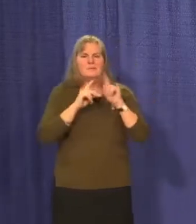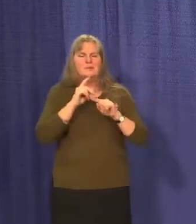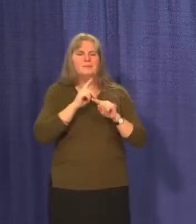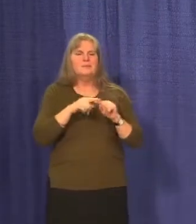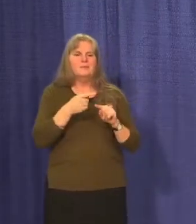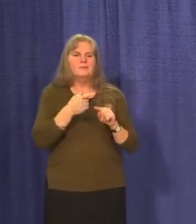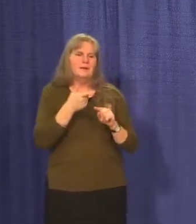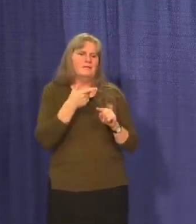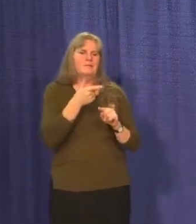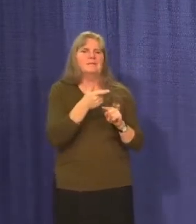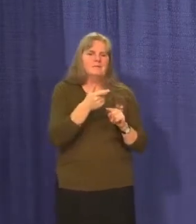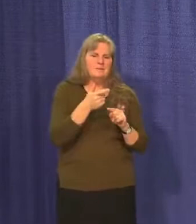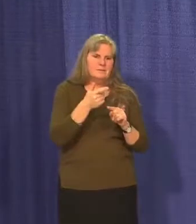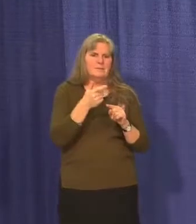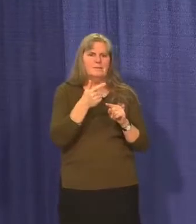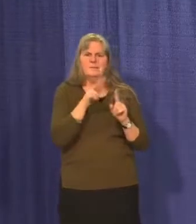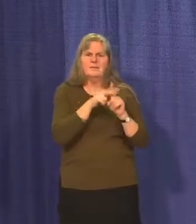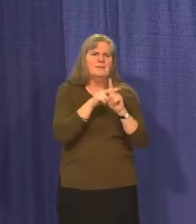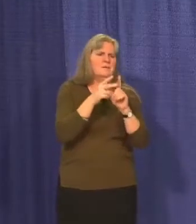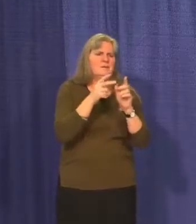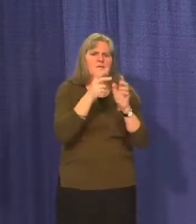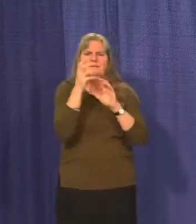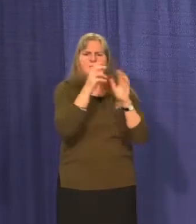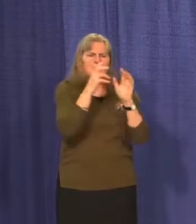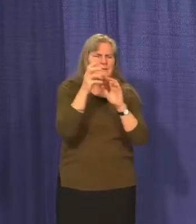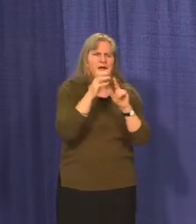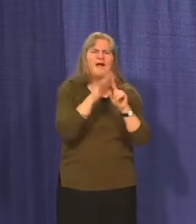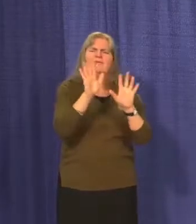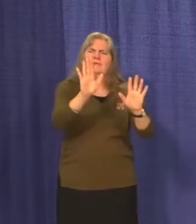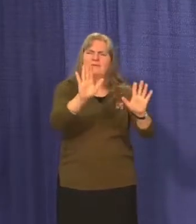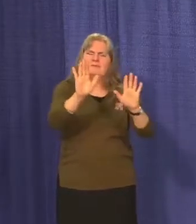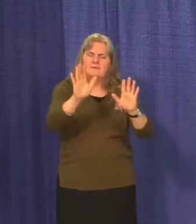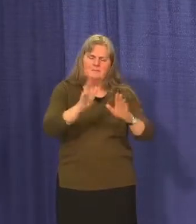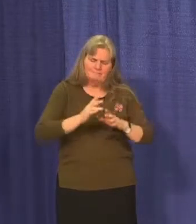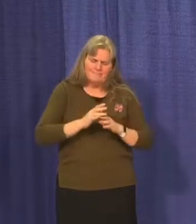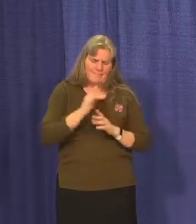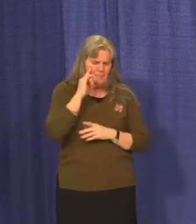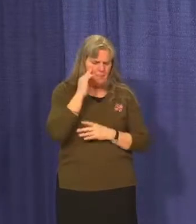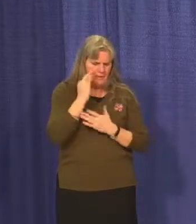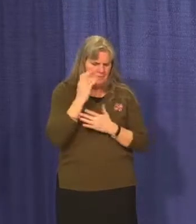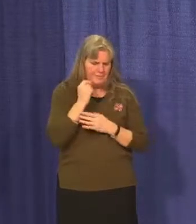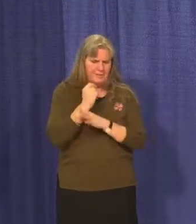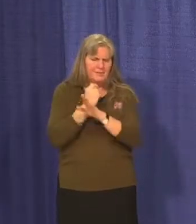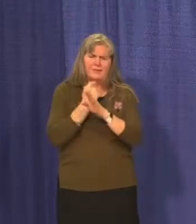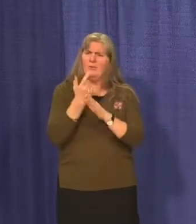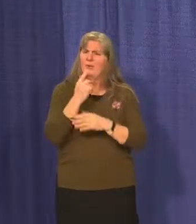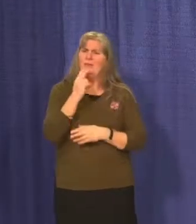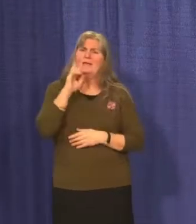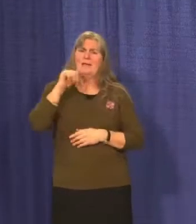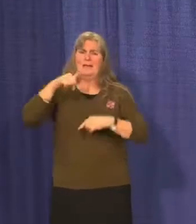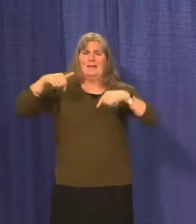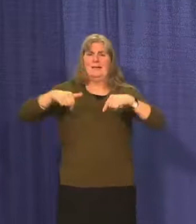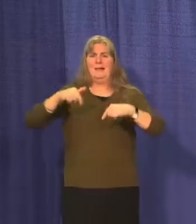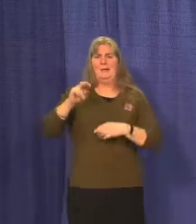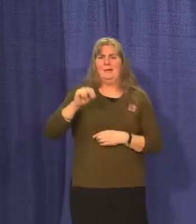or screenshots of a multiplicity of appointments, we need to slow down a bit and reflect on how